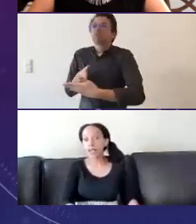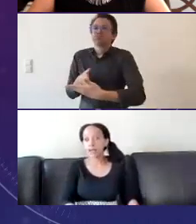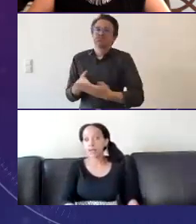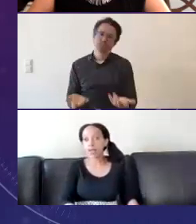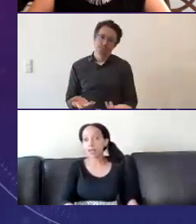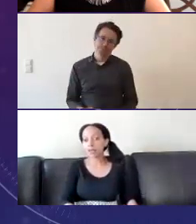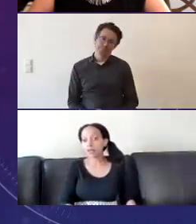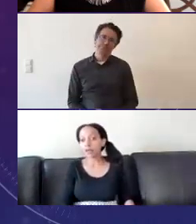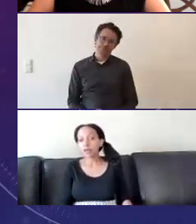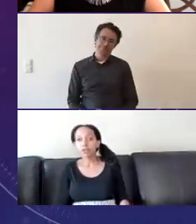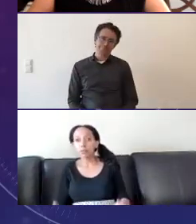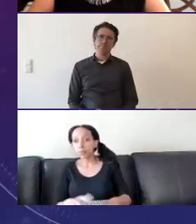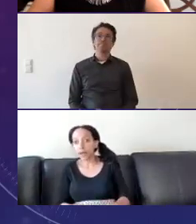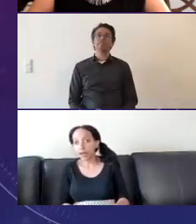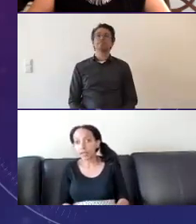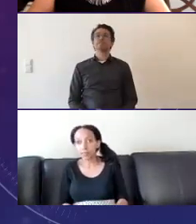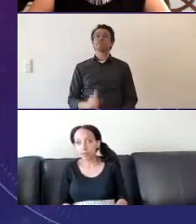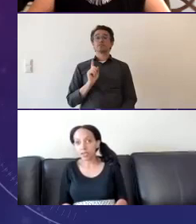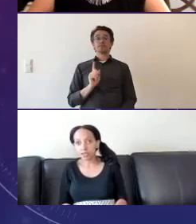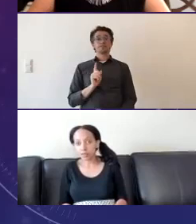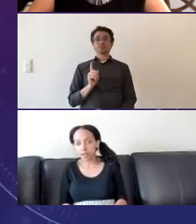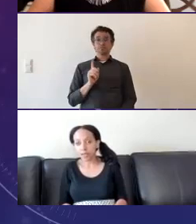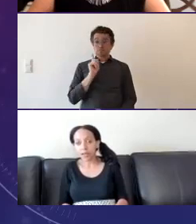way so Braille is one way to do it if you